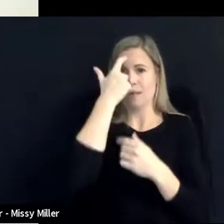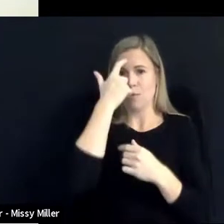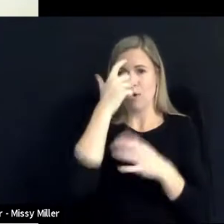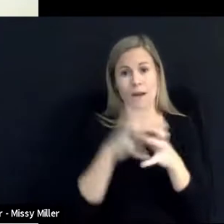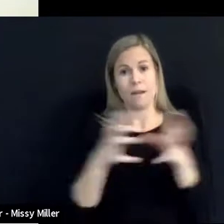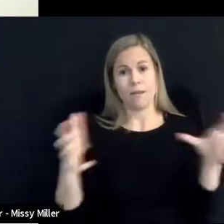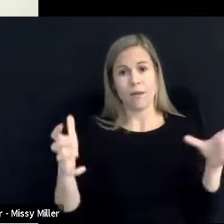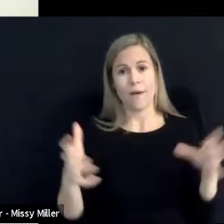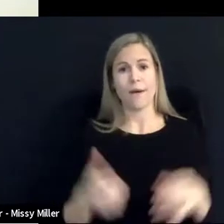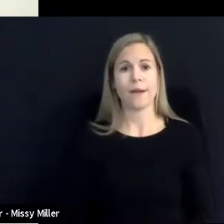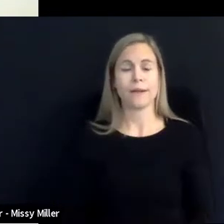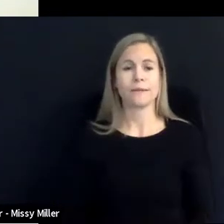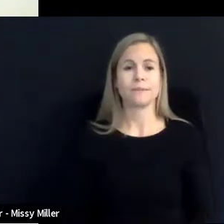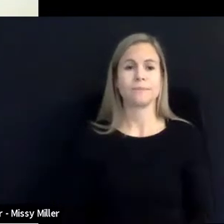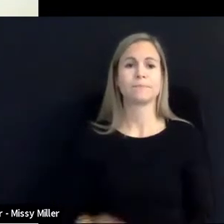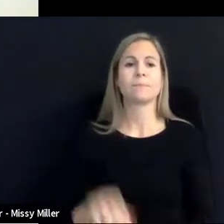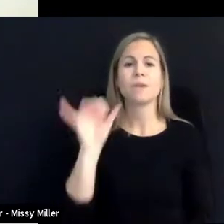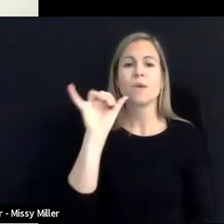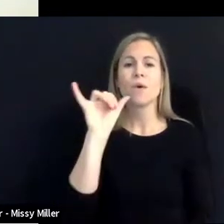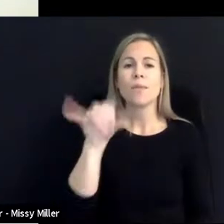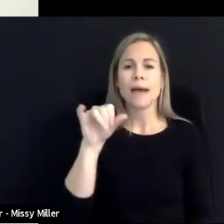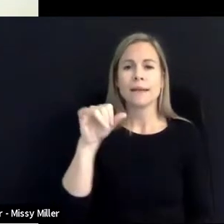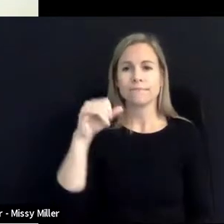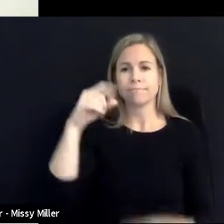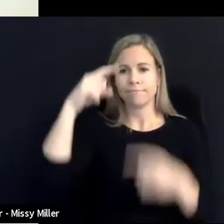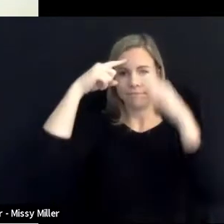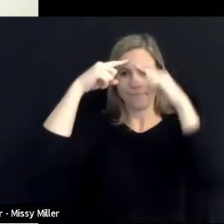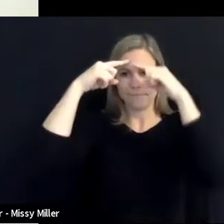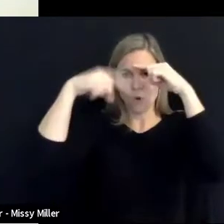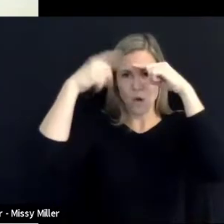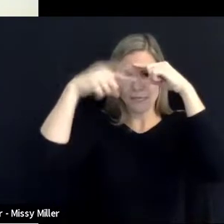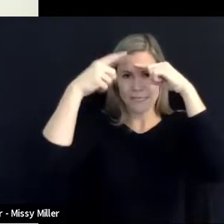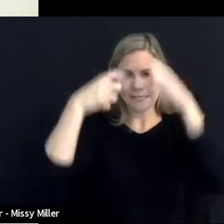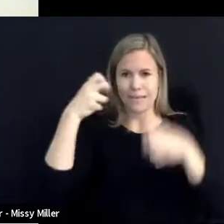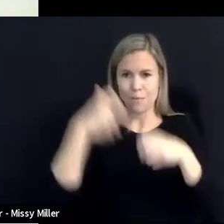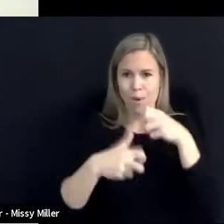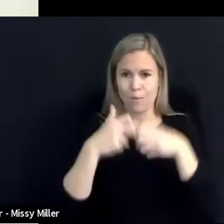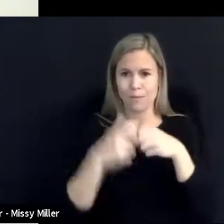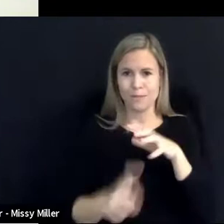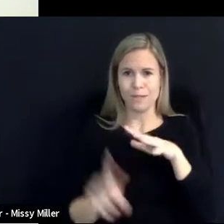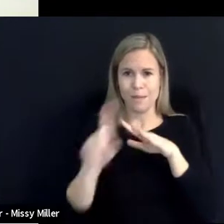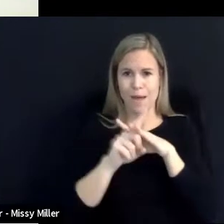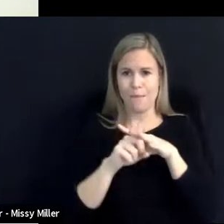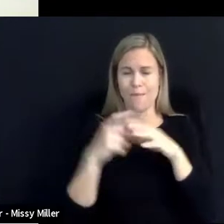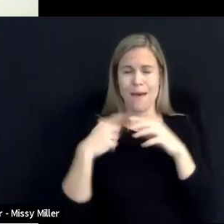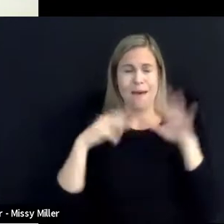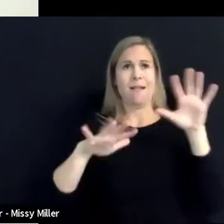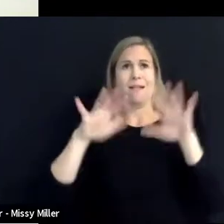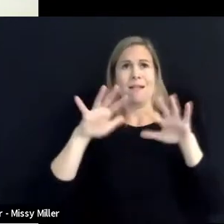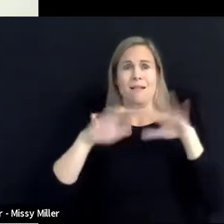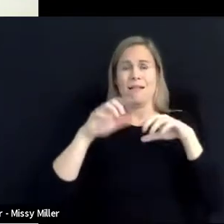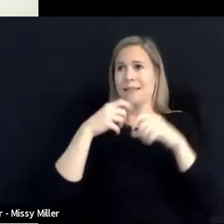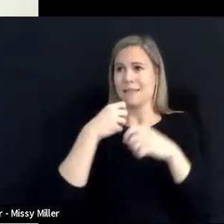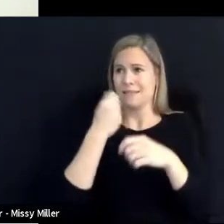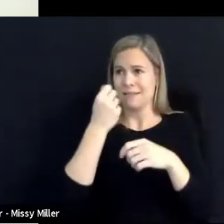So sensory processing problems, is when the brain can't make sense out of all of this. Well, it's frequently occurring in genetic syndromes for one thing.